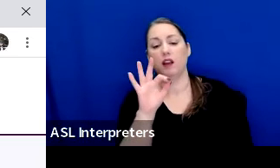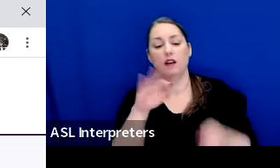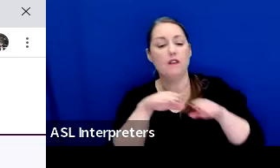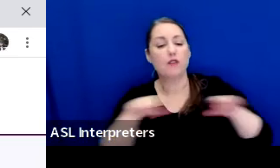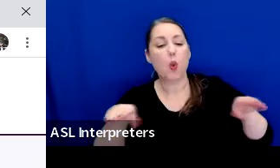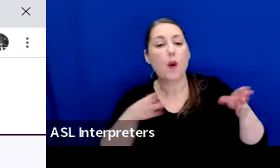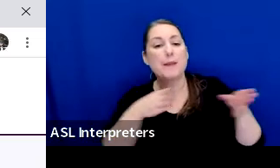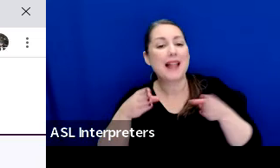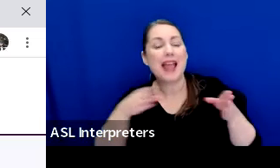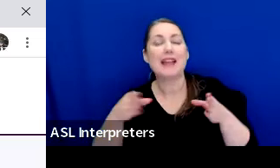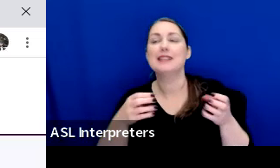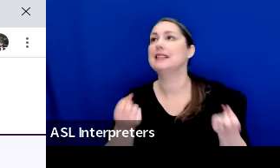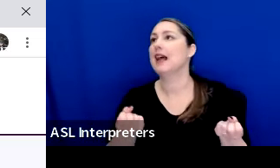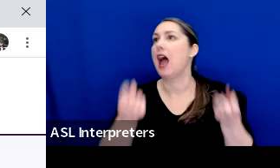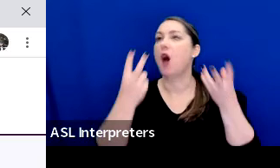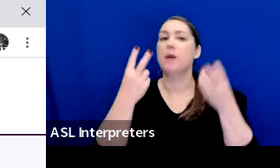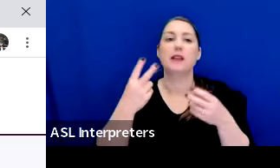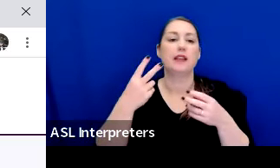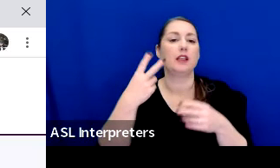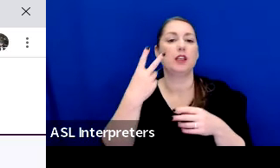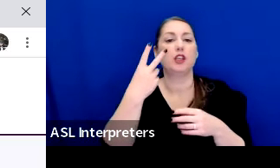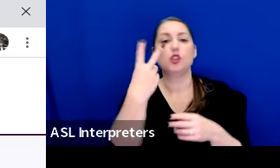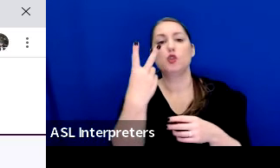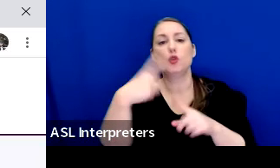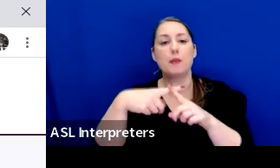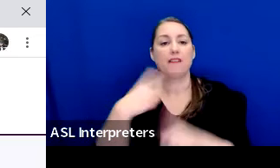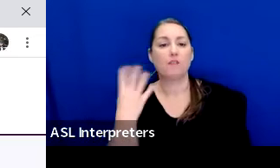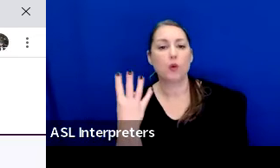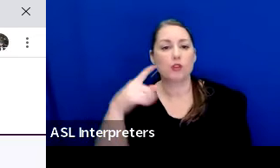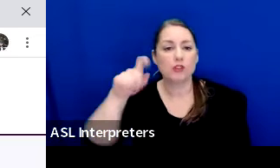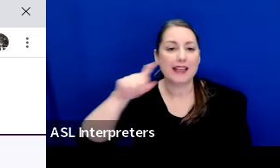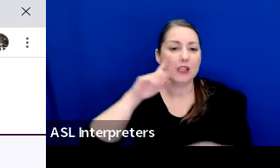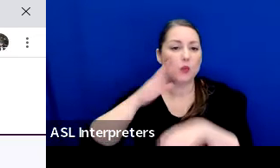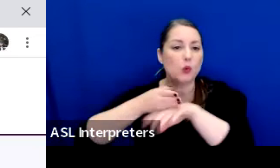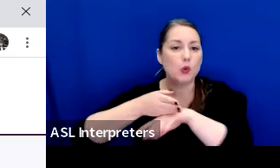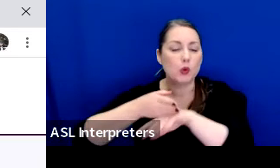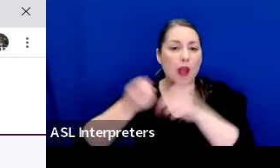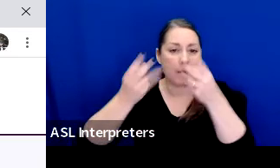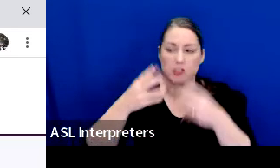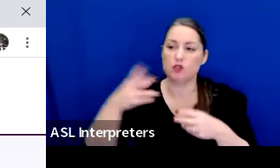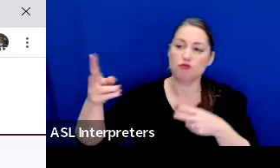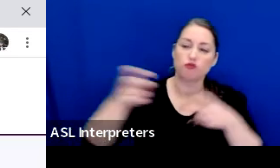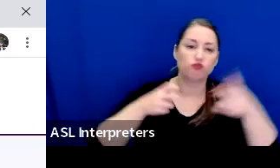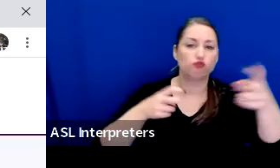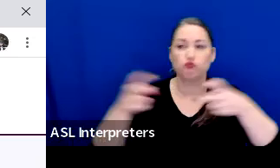How many two by fours, you know, whatever? Mm hmm. Yeah. Yeah. So there you go. And again, you can you can combine things.